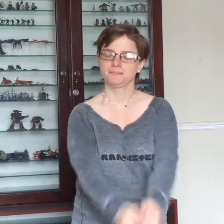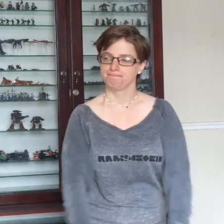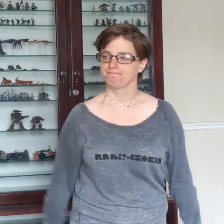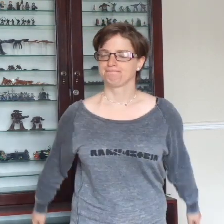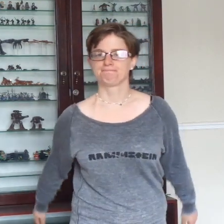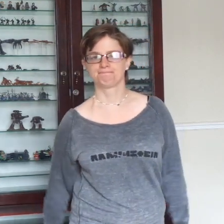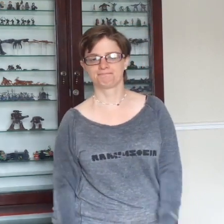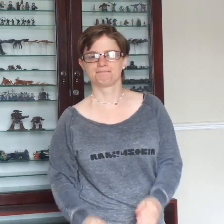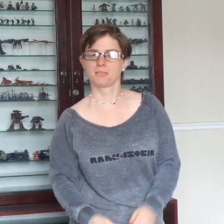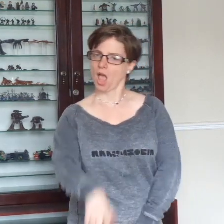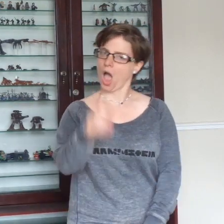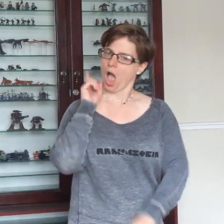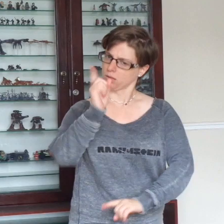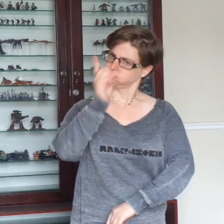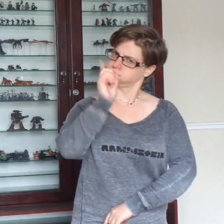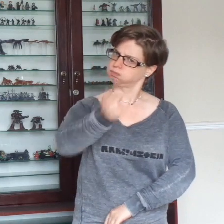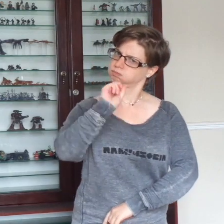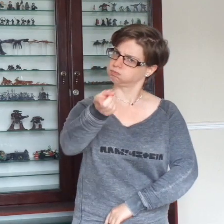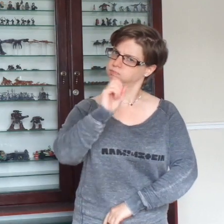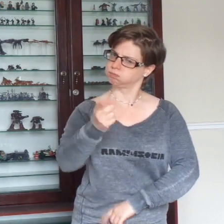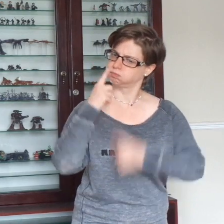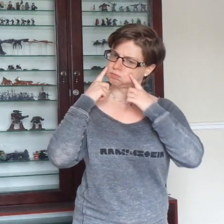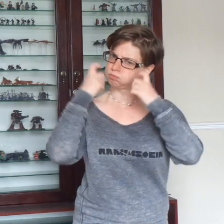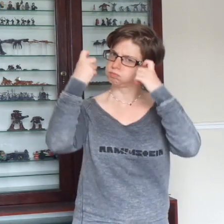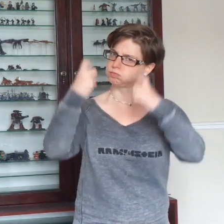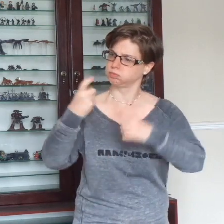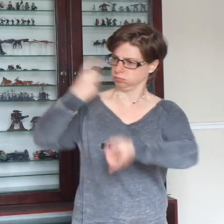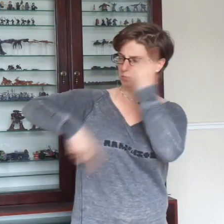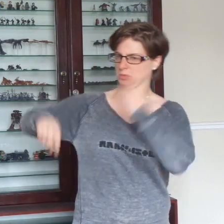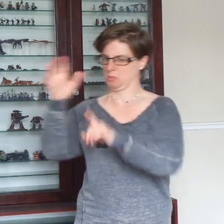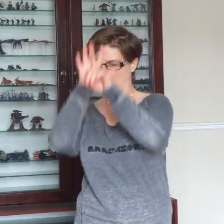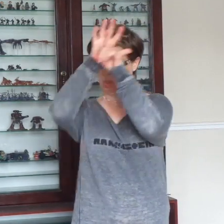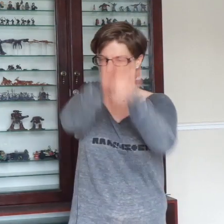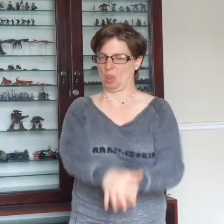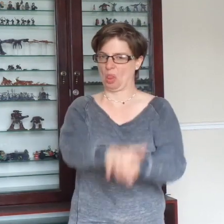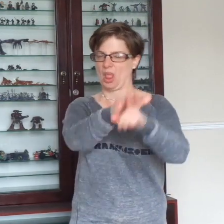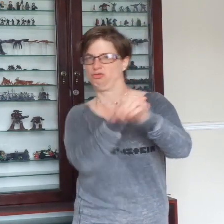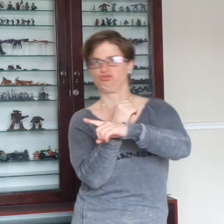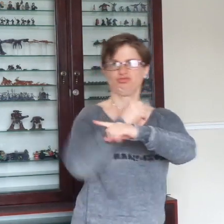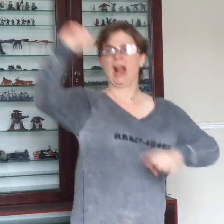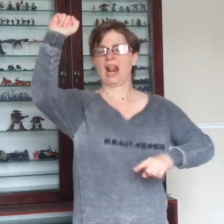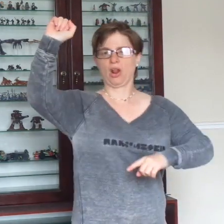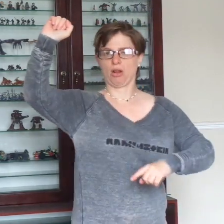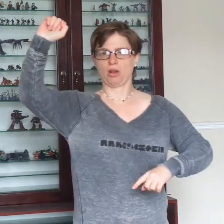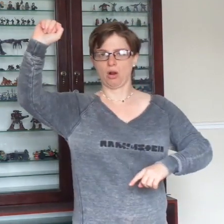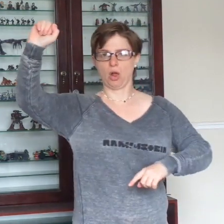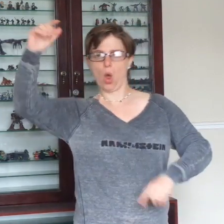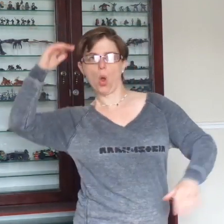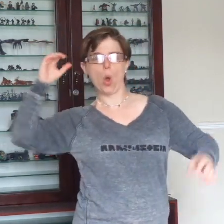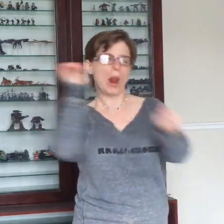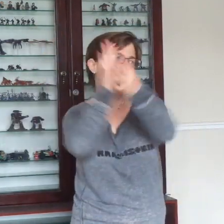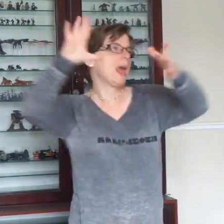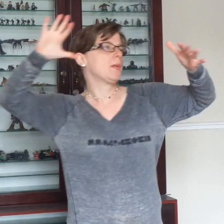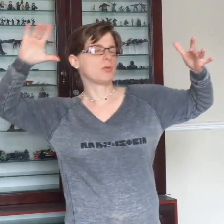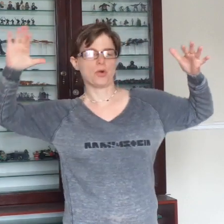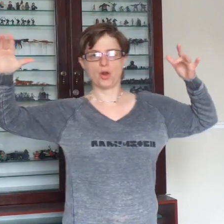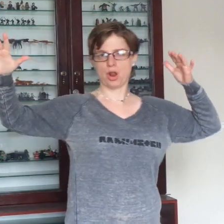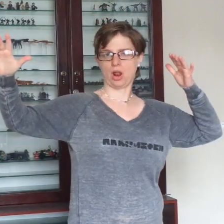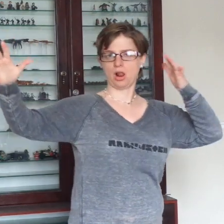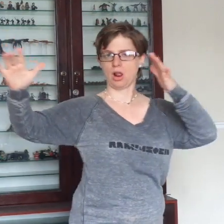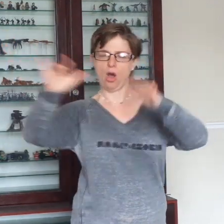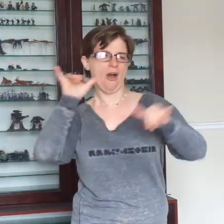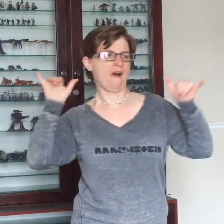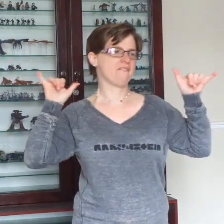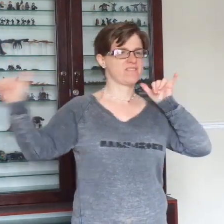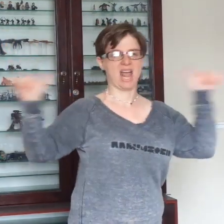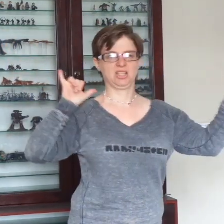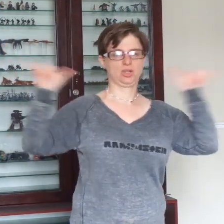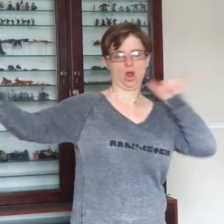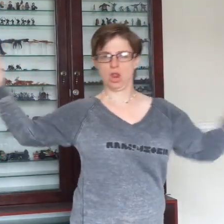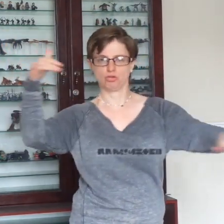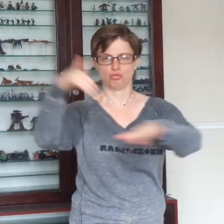I said, watch what you say or they'll be calling you a radical, Liberal, oh fanatical, criminal